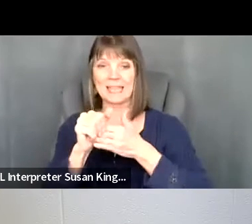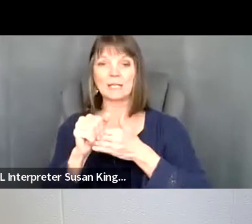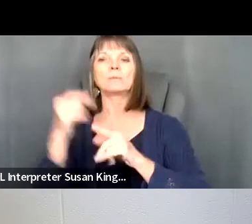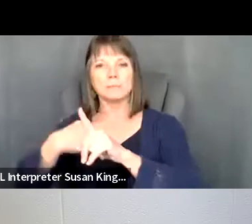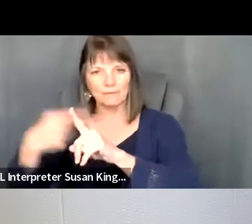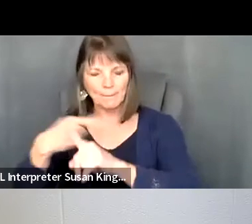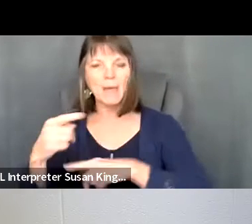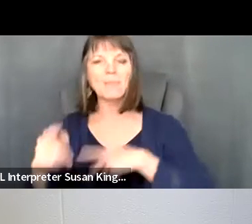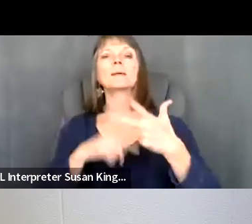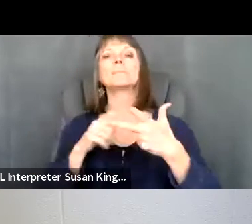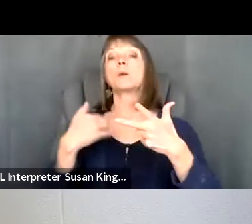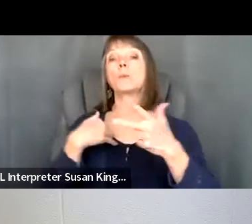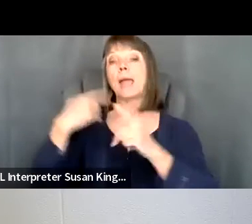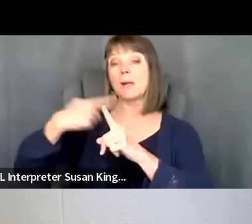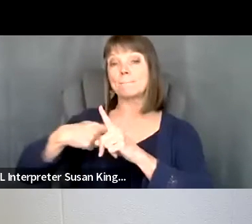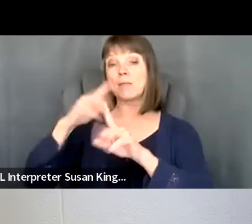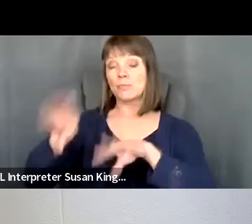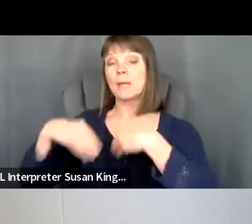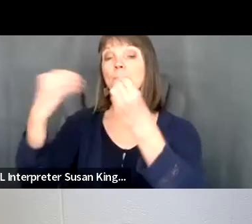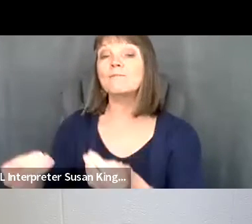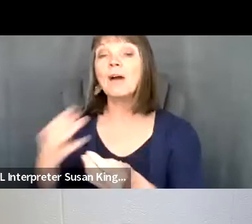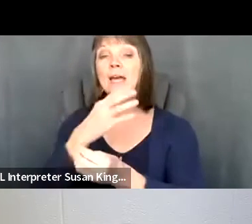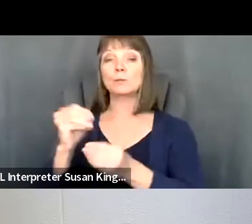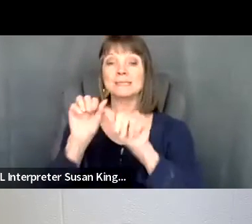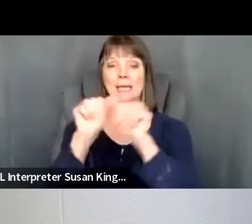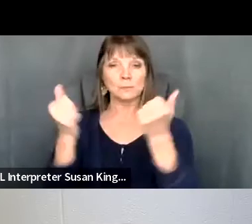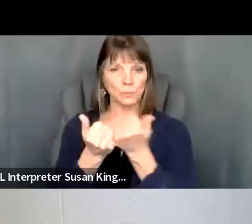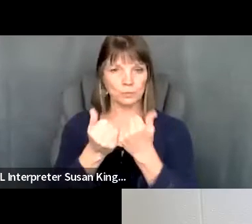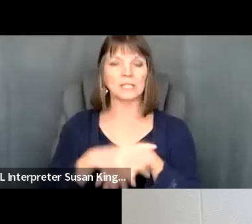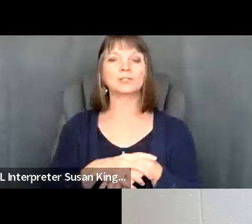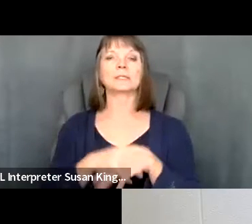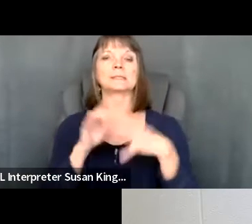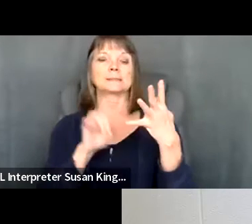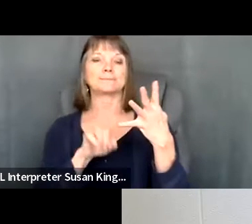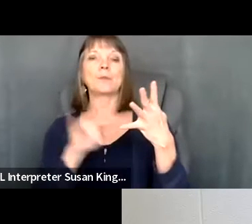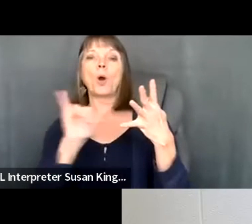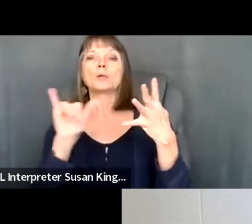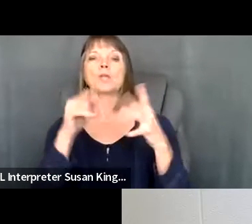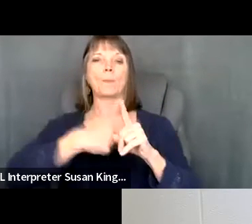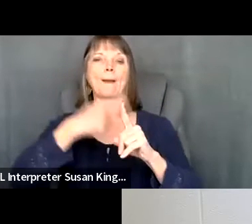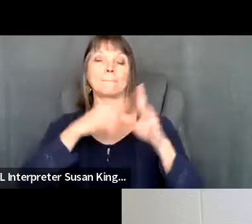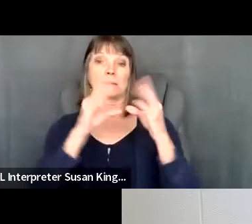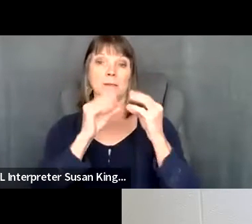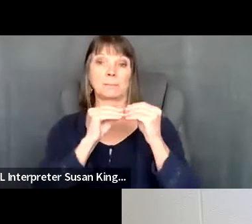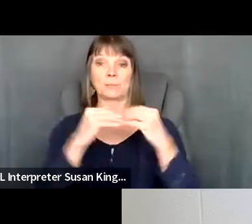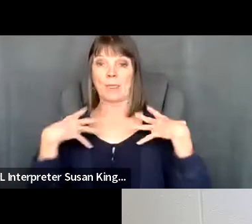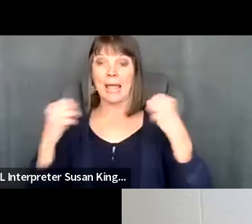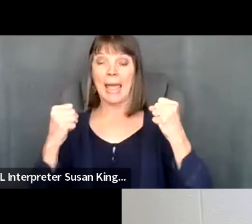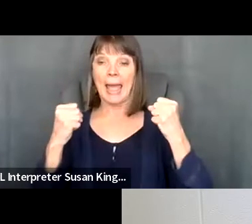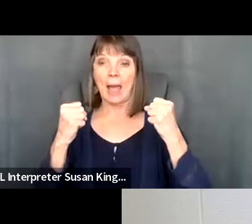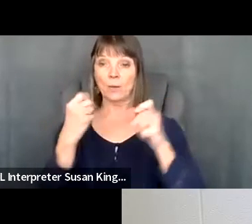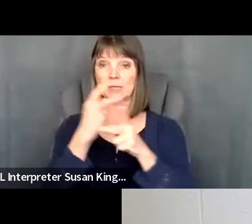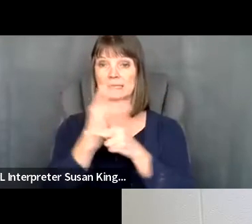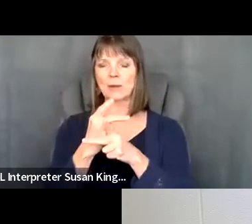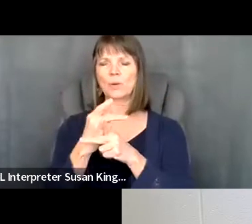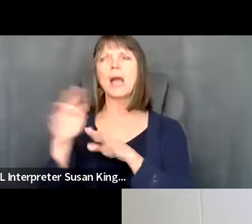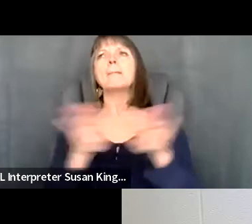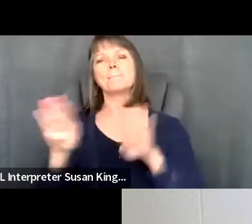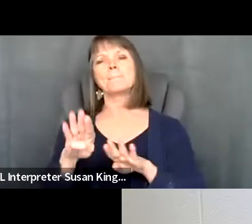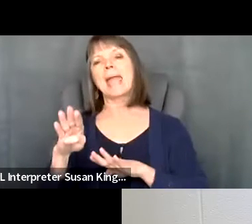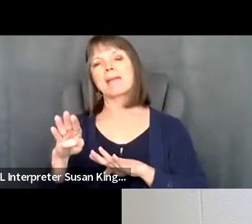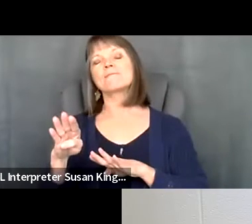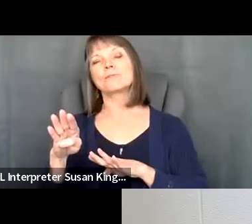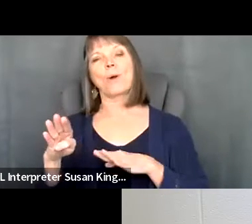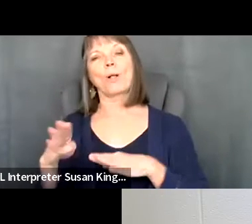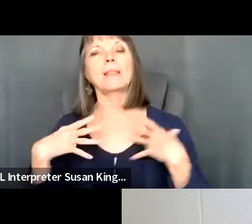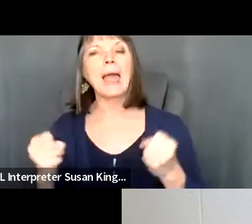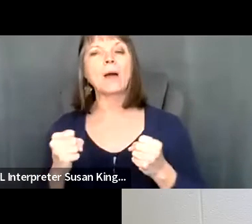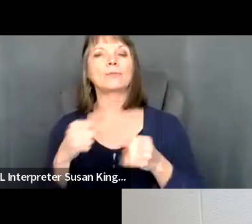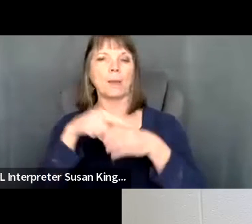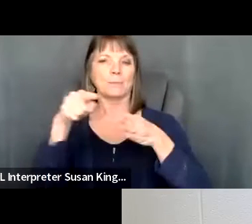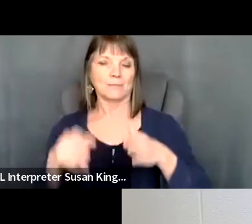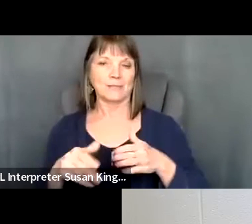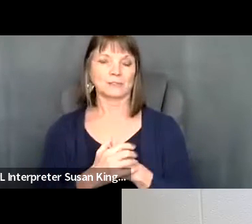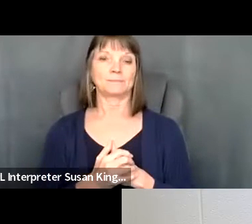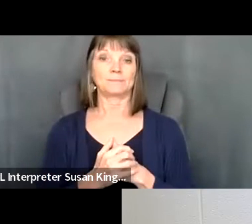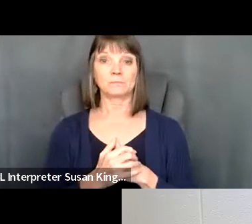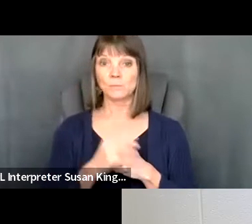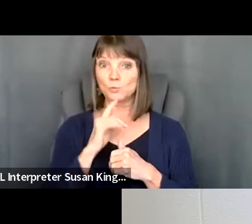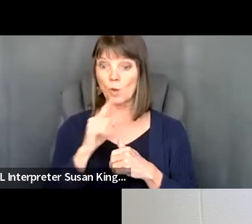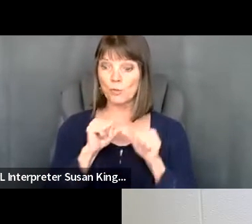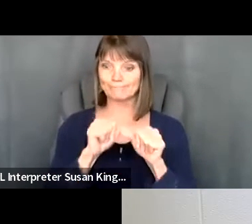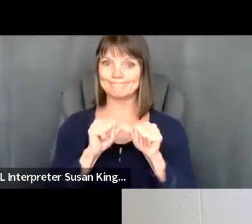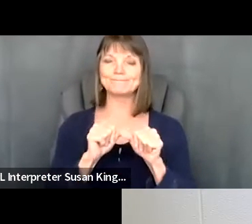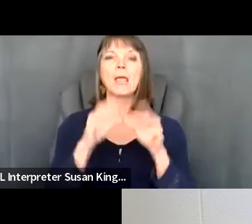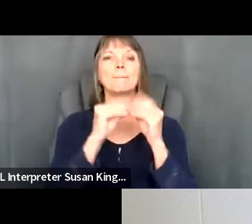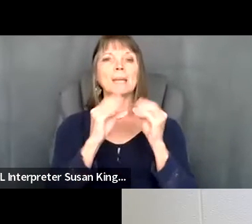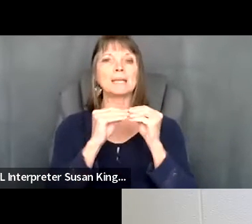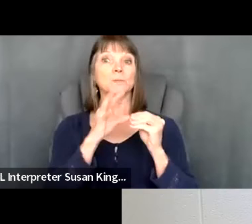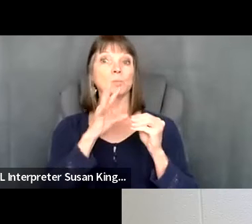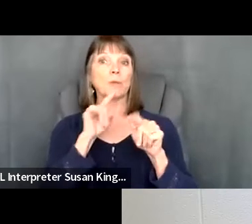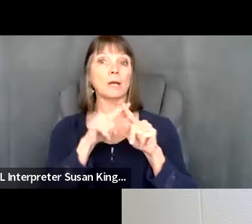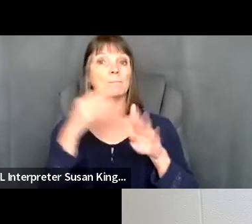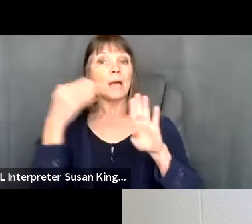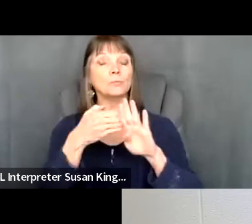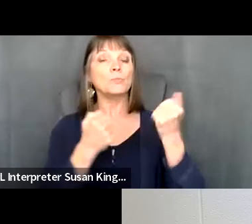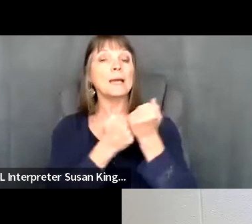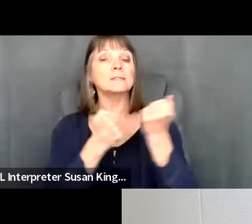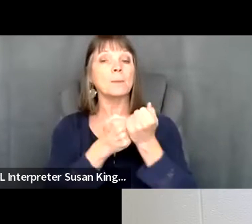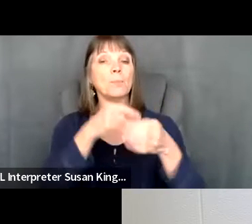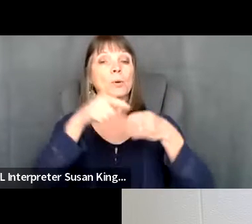Kelly Crosbie: We have a monthly meeting with providers and provider associations, and we also have a monthly meeting with healthcare, behavioral Health Um, The Health care, association's, behavioral health professionals. So those are standing meetings. We'll talk about direct support professionals and other issues at those meetings one hundred and fifty.